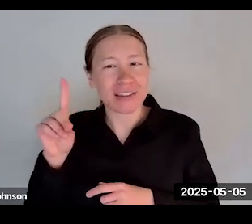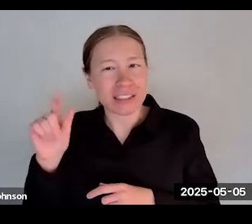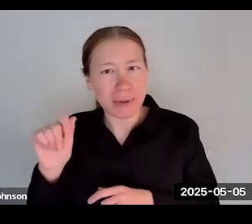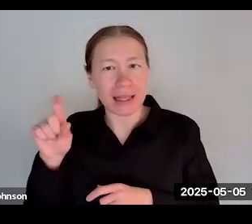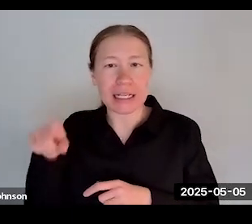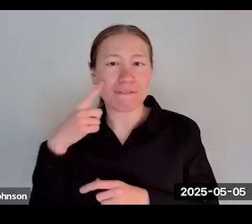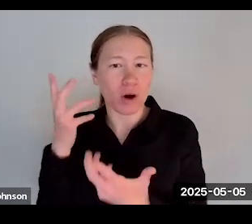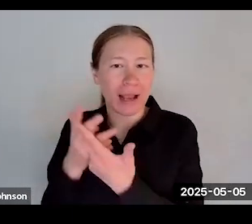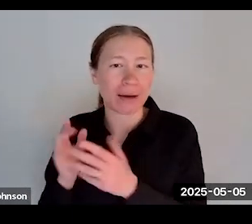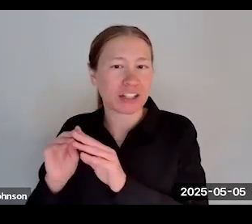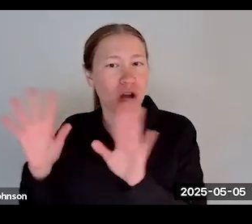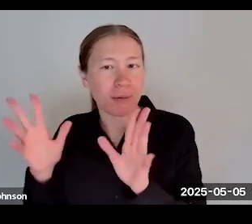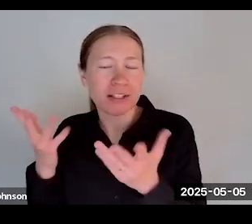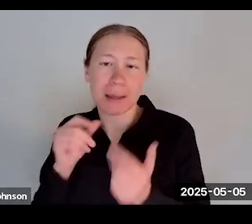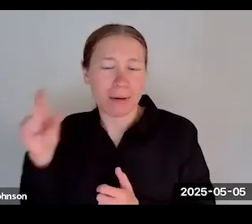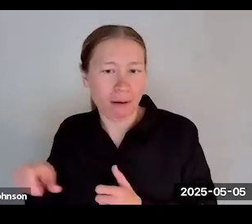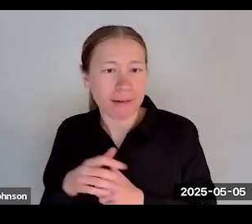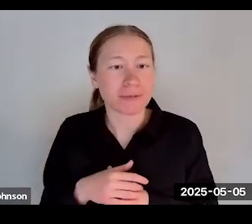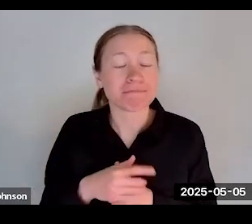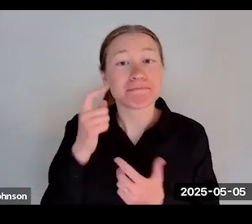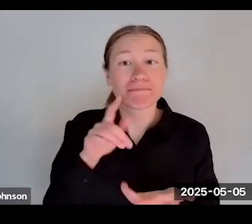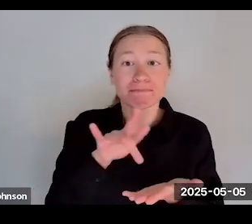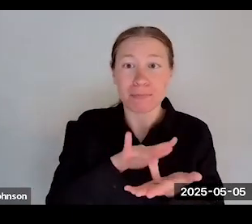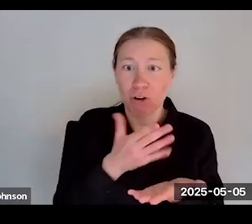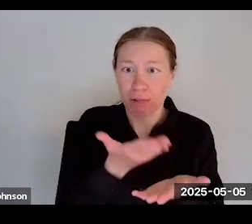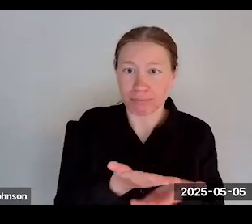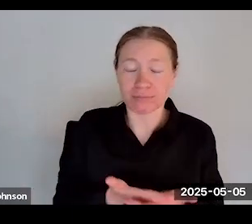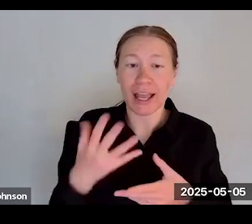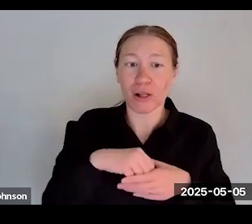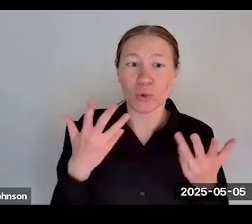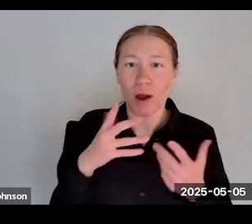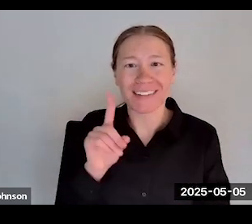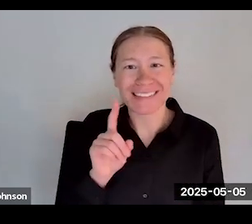but supplied documentation should identify a diagnosis, limitations,